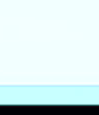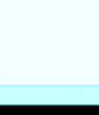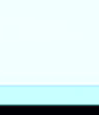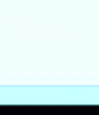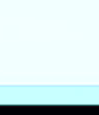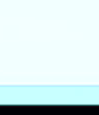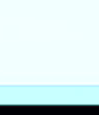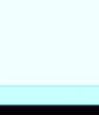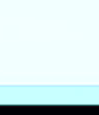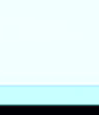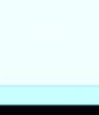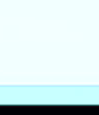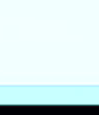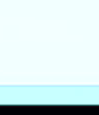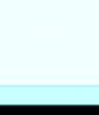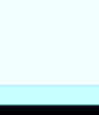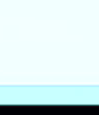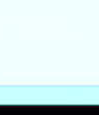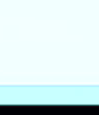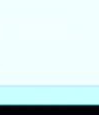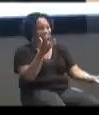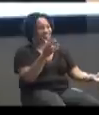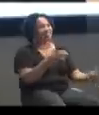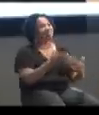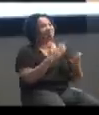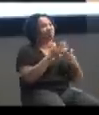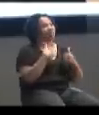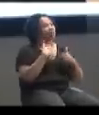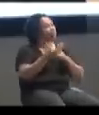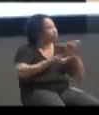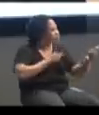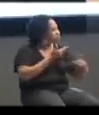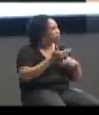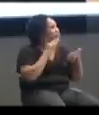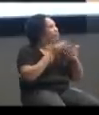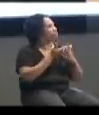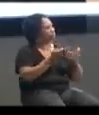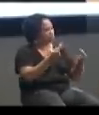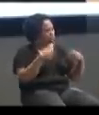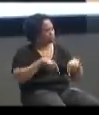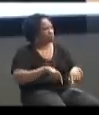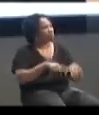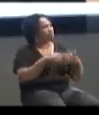SINCE THIS IS A GREEN CONVERSATION. FIRST OF ALL, WELCOME. IT'S GREAT TO HAVE YOU ALL HERE.